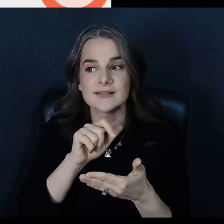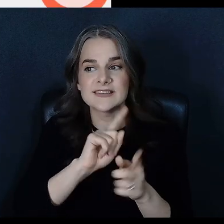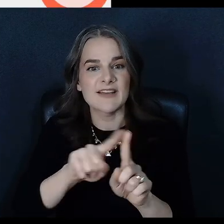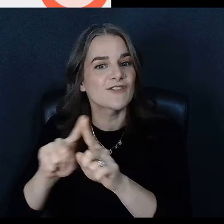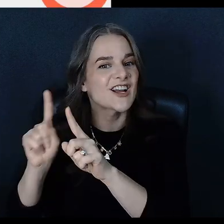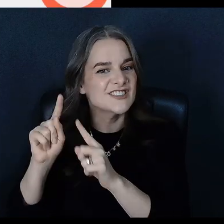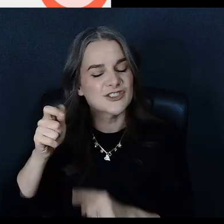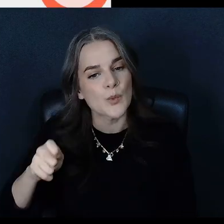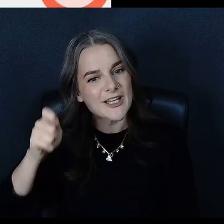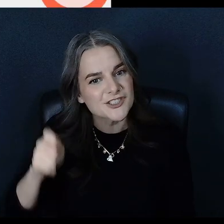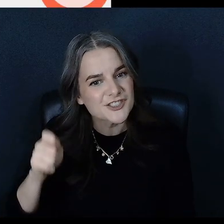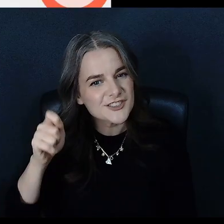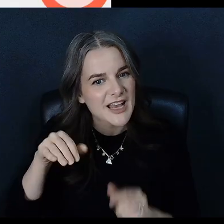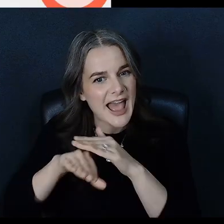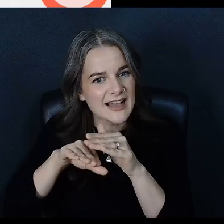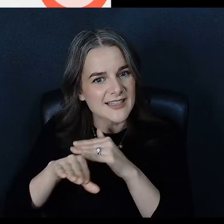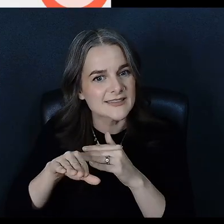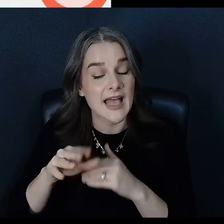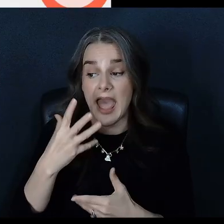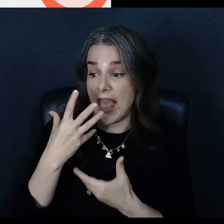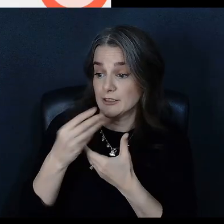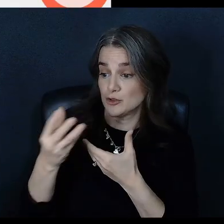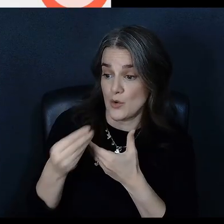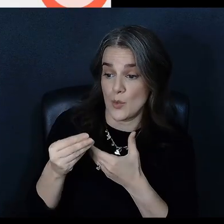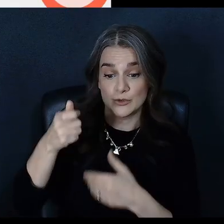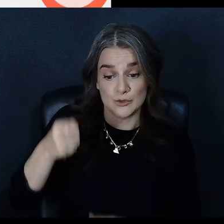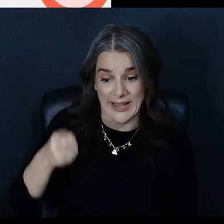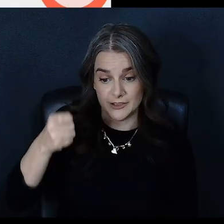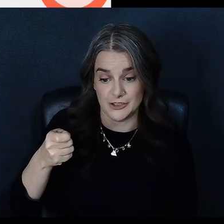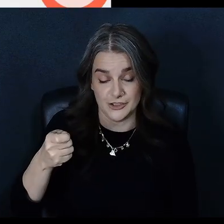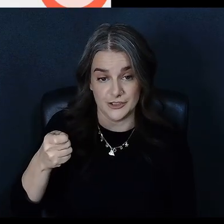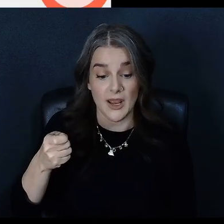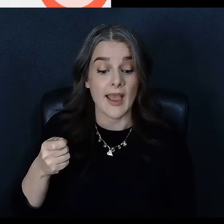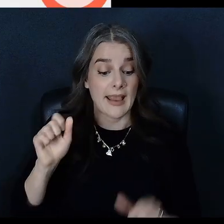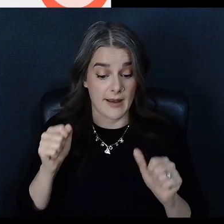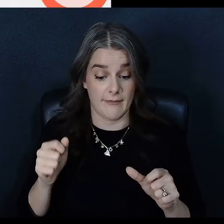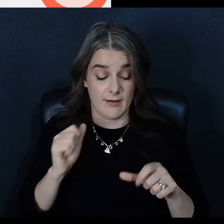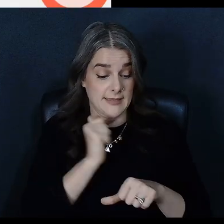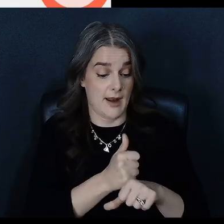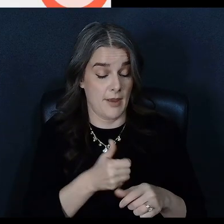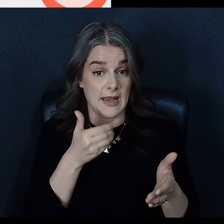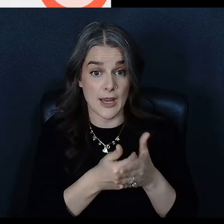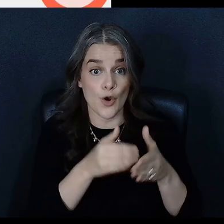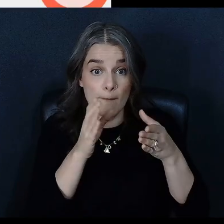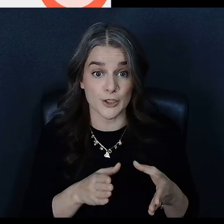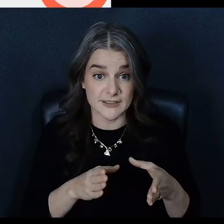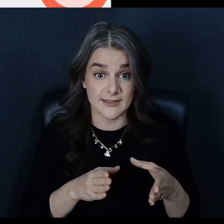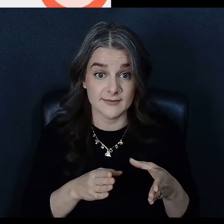can position near the person and then use an interface to connect into the technology that we want to control,